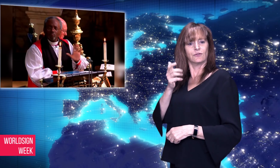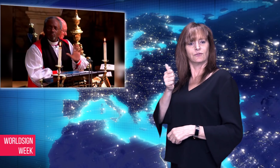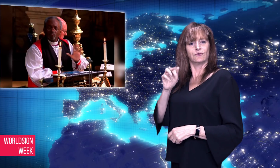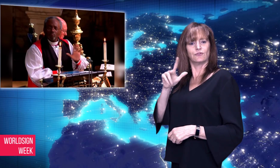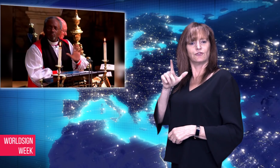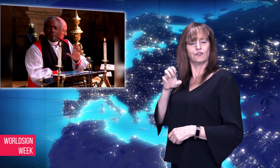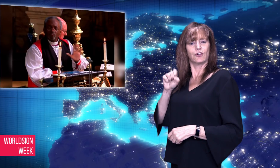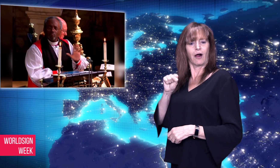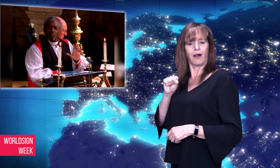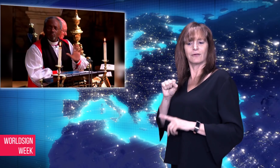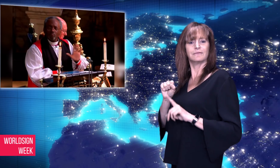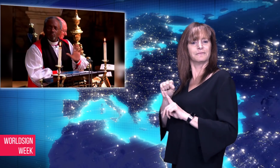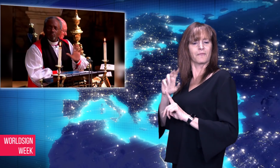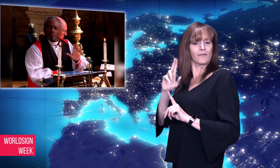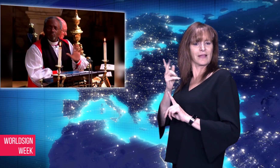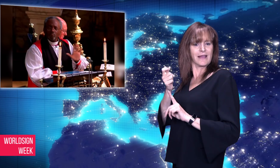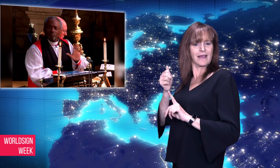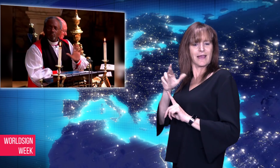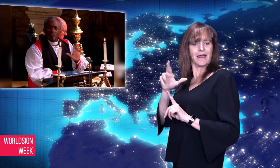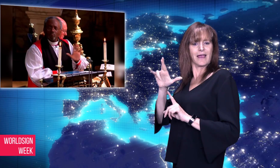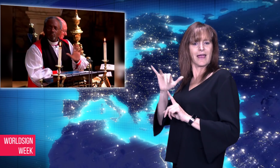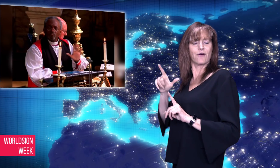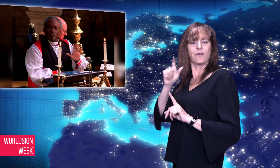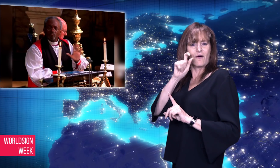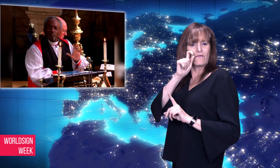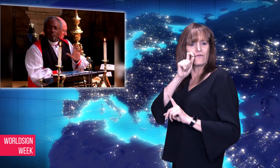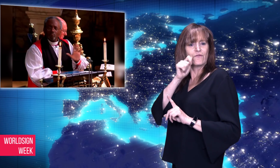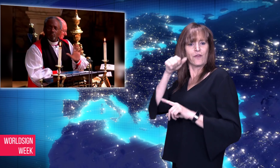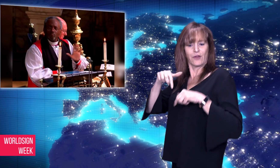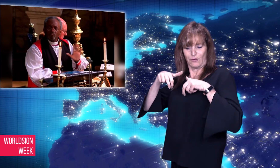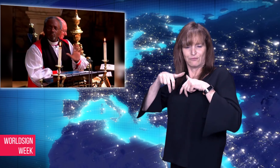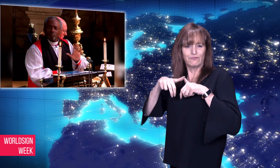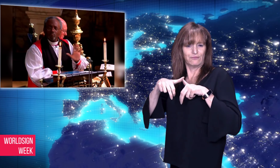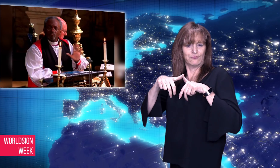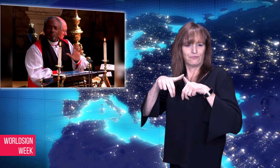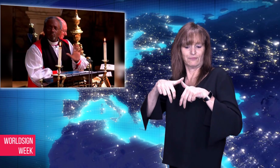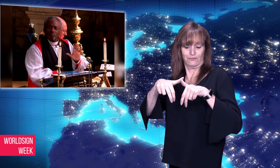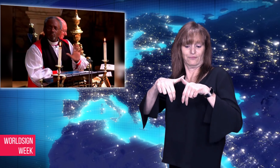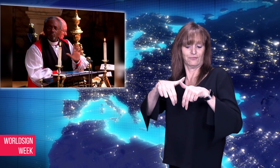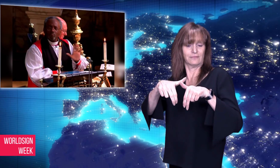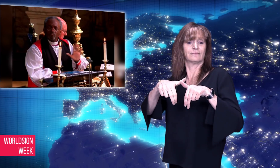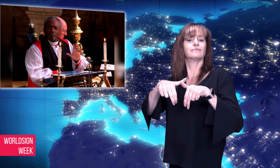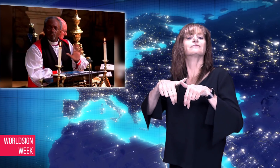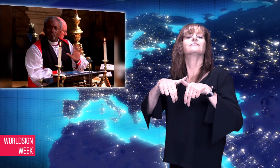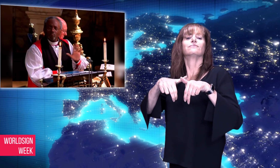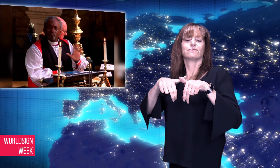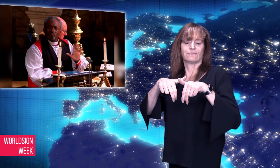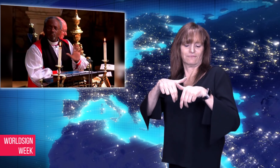rest of the way. At the altar, Harry